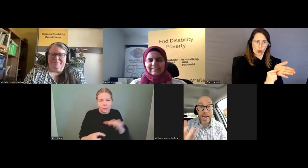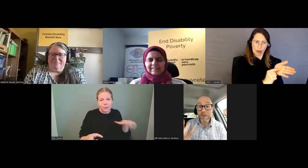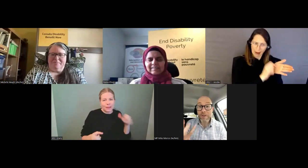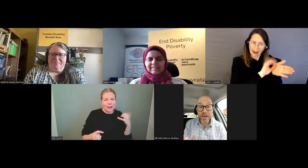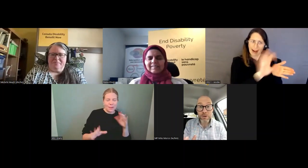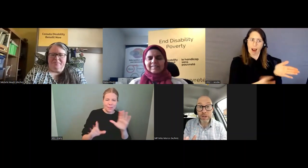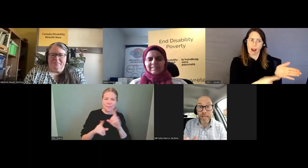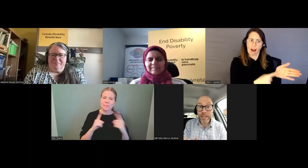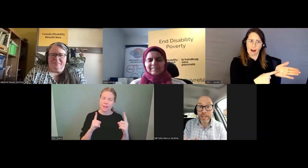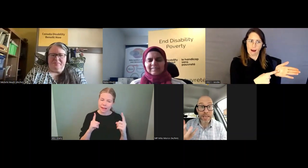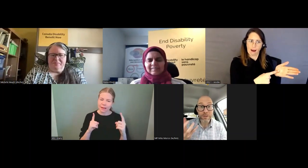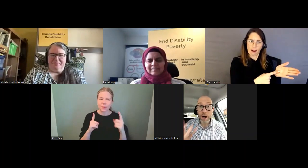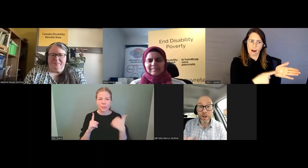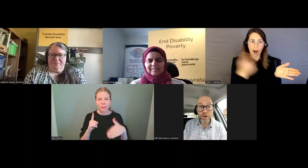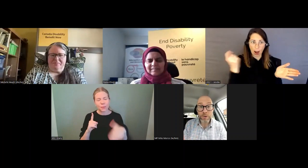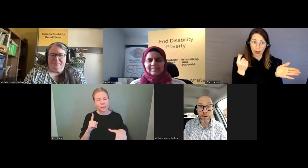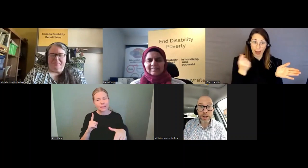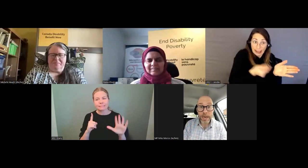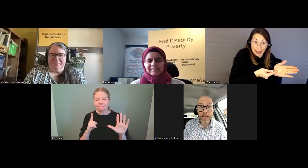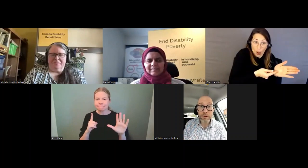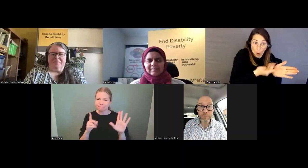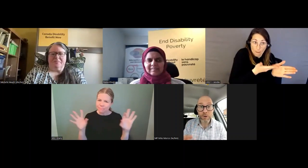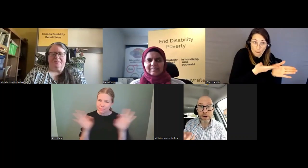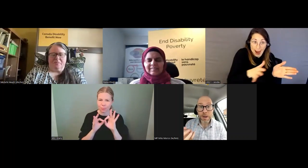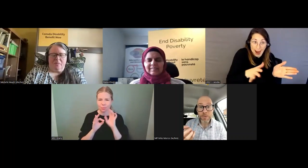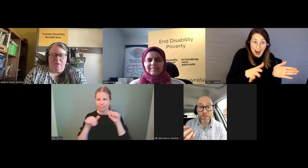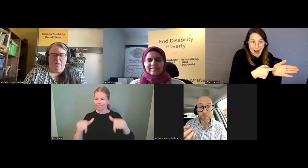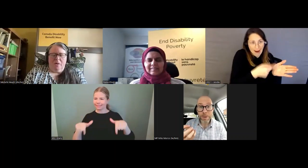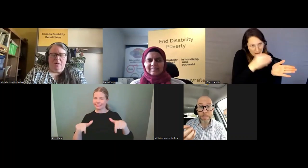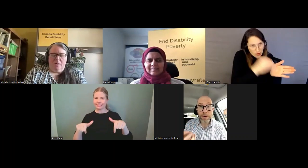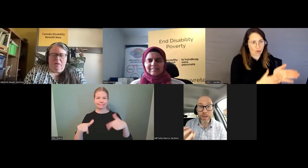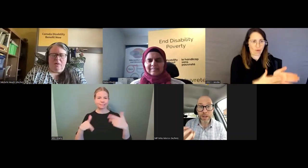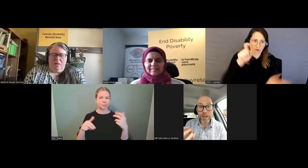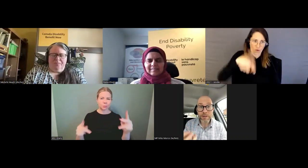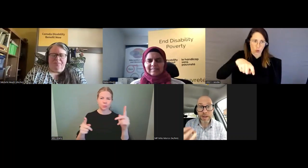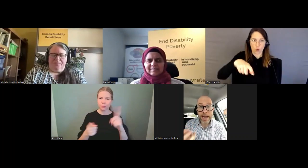VENUE LIKE THIS TO ANSWER ALL THESE QUESTIONS ANSWERED FOR PEOPLE WITH DISABILITIES TO HAVE